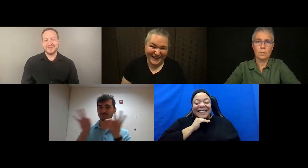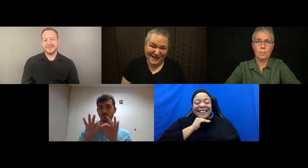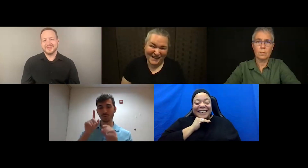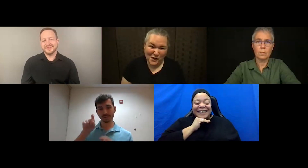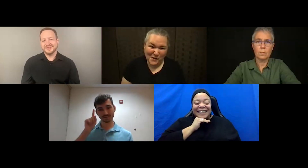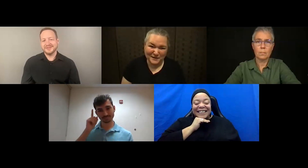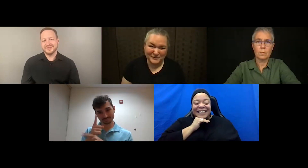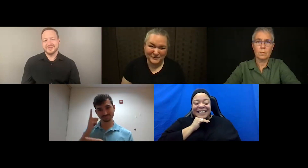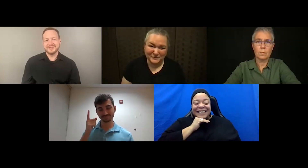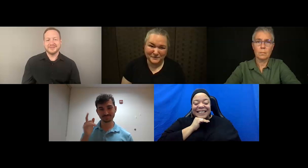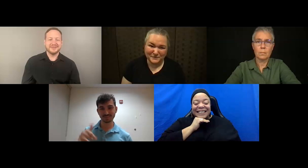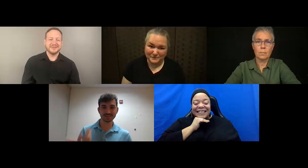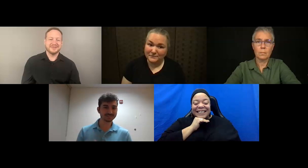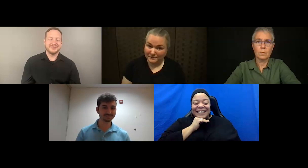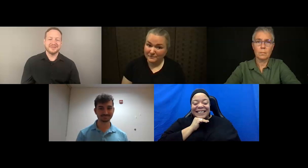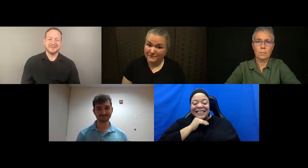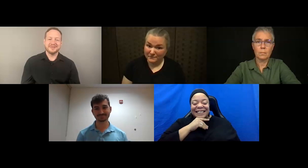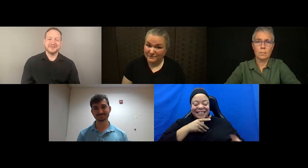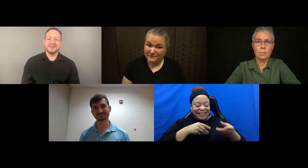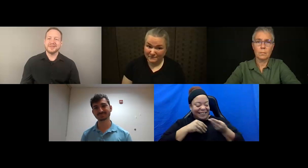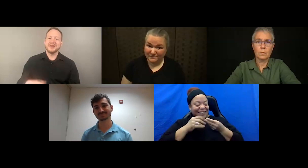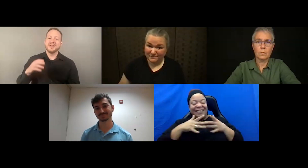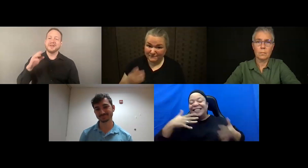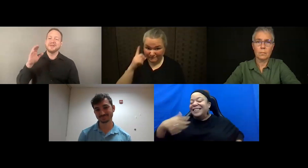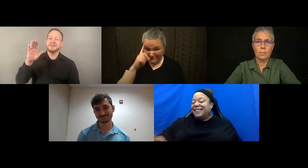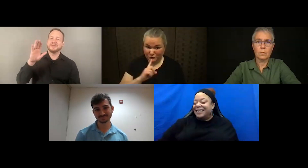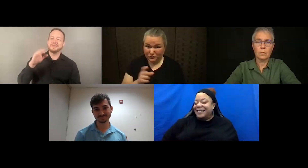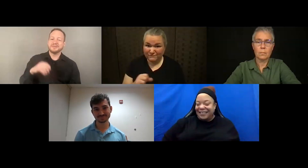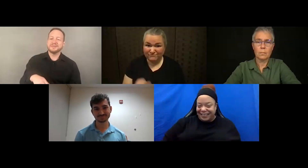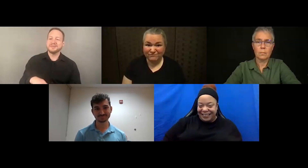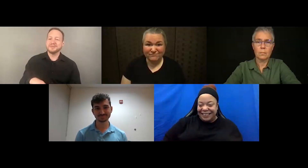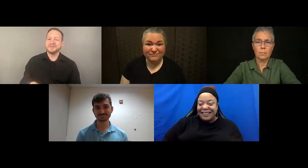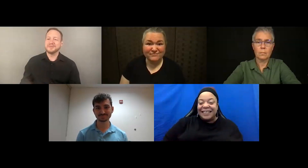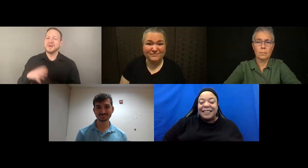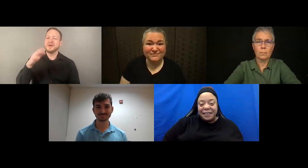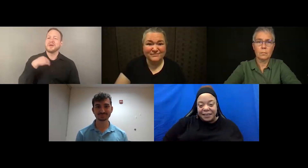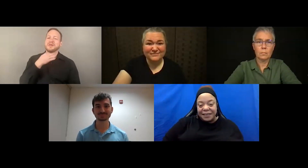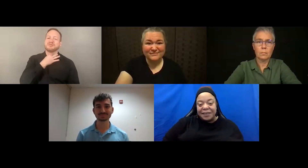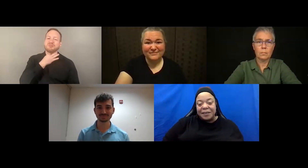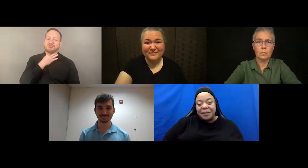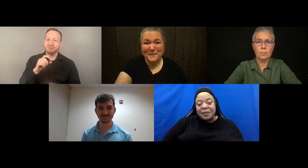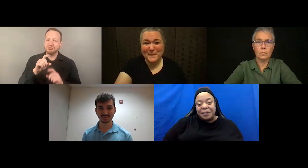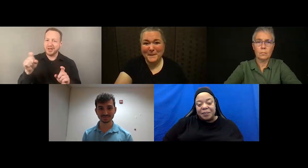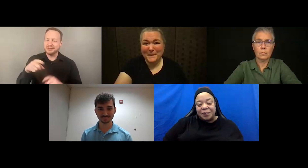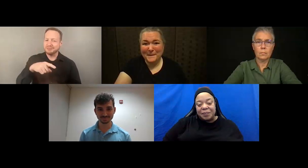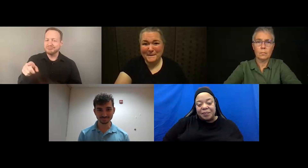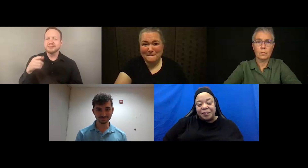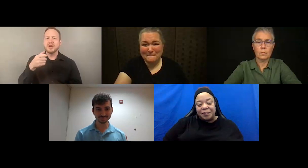issue where the interpreting process - they need to accurately make sure that it's correct!